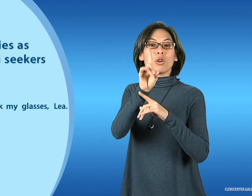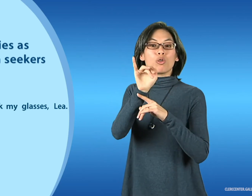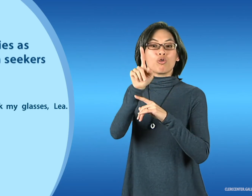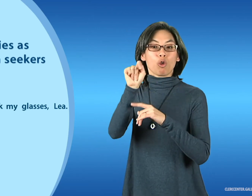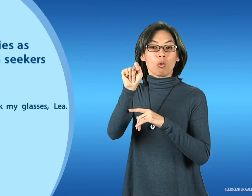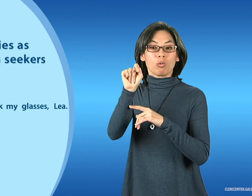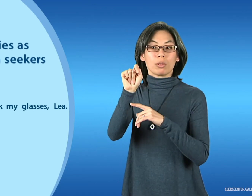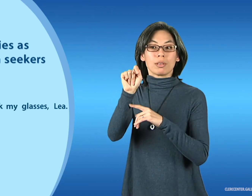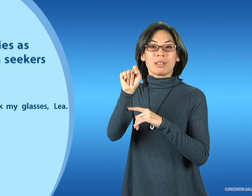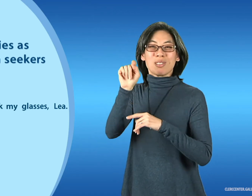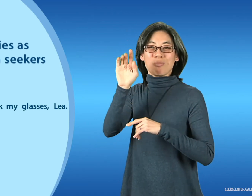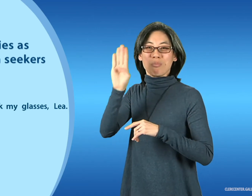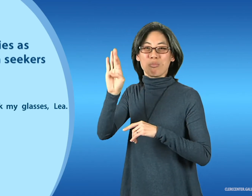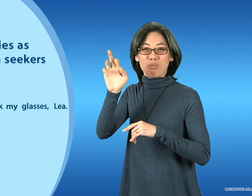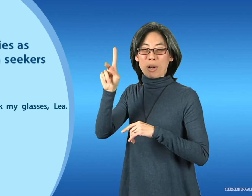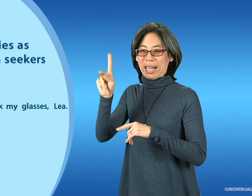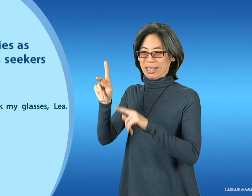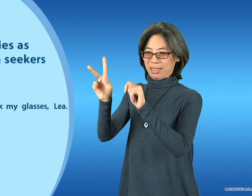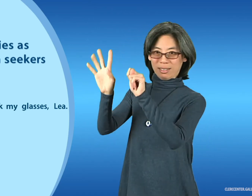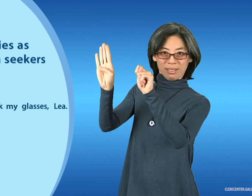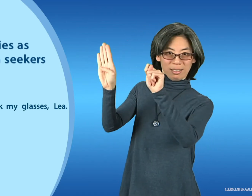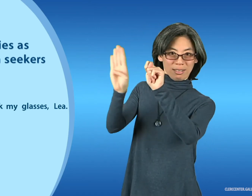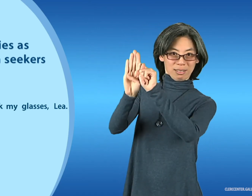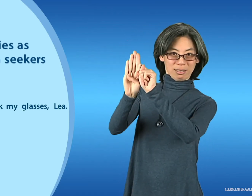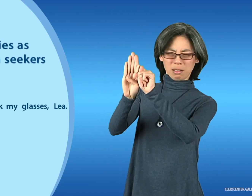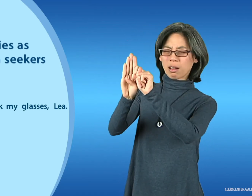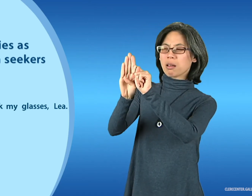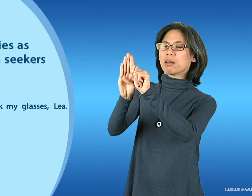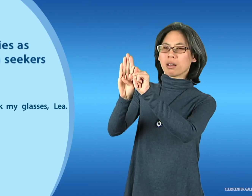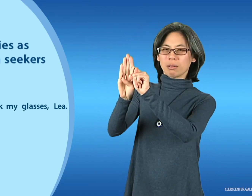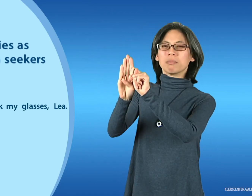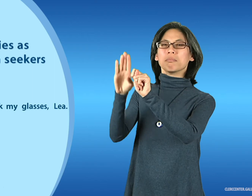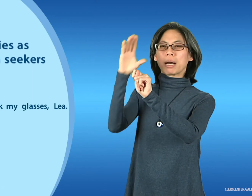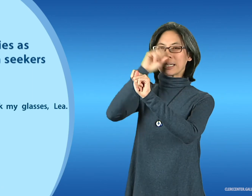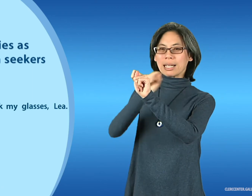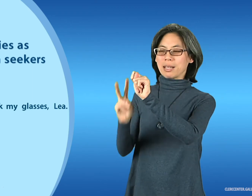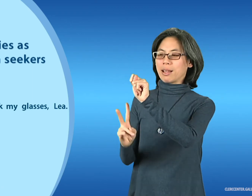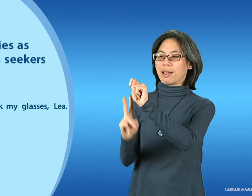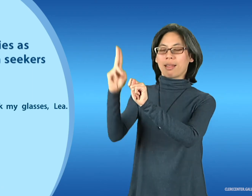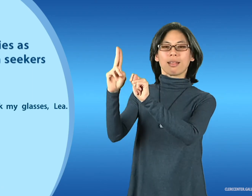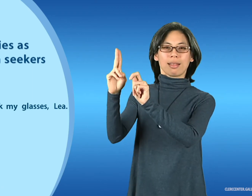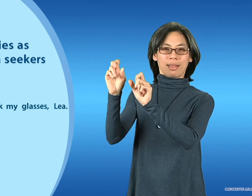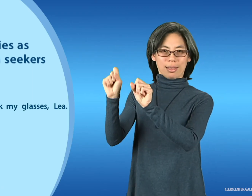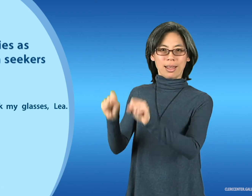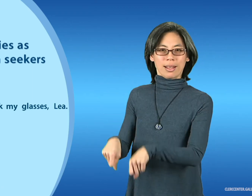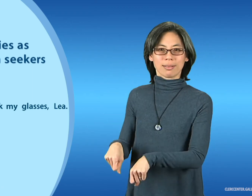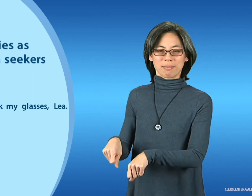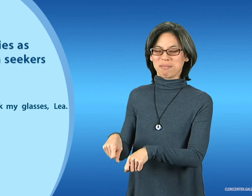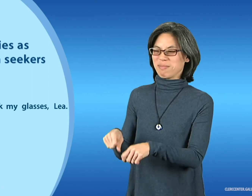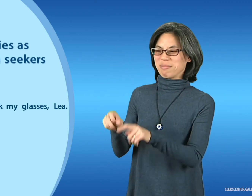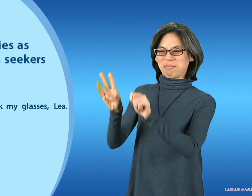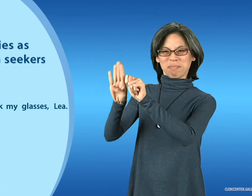"don't", "break", and there's a "T" and a "B "together there, the baby can guess that maybe there's a break